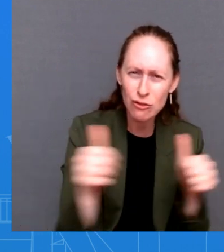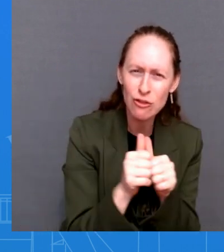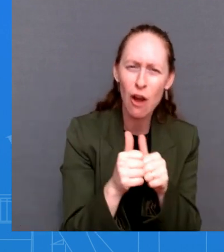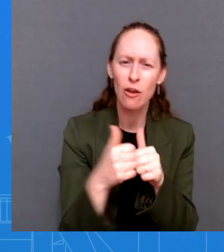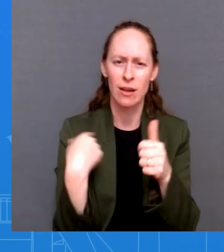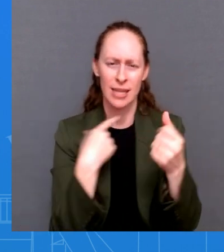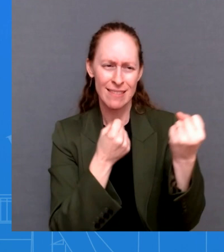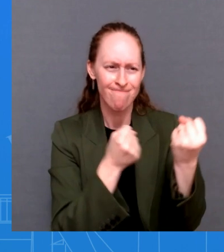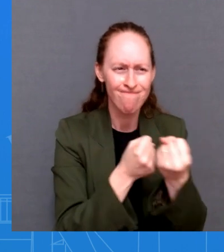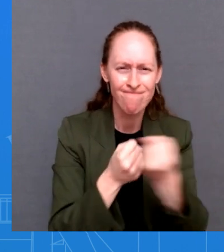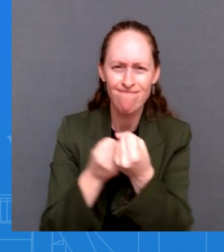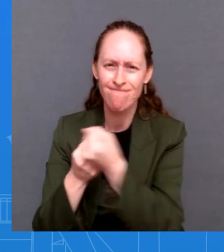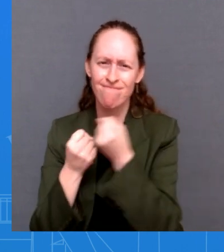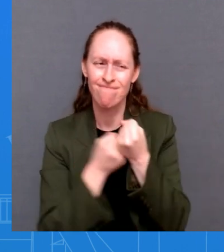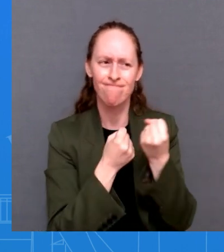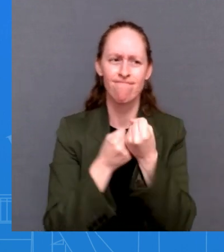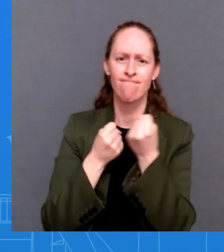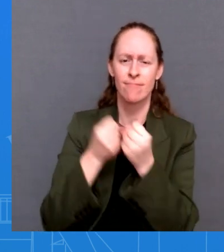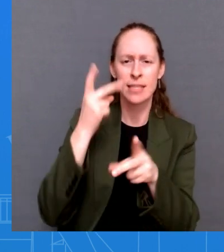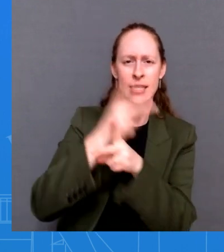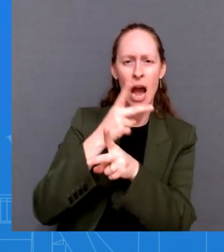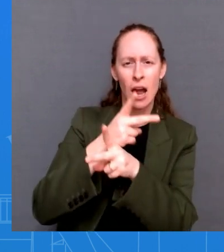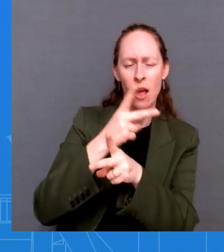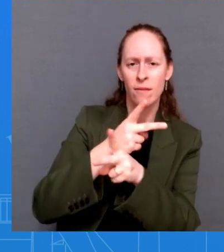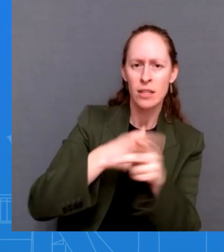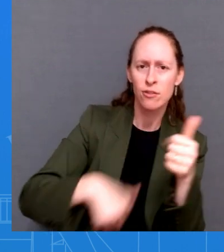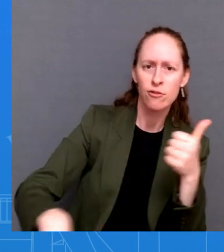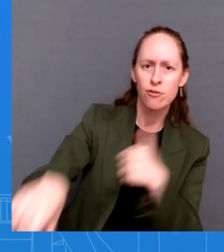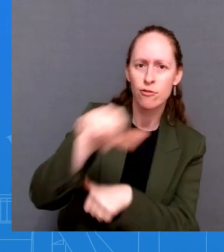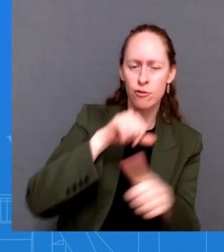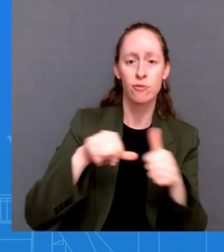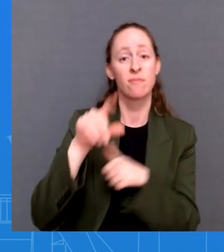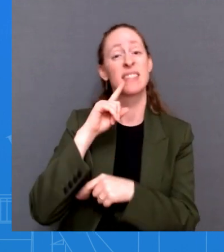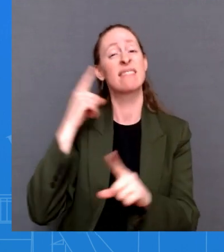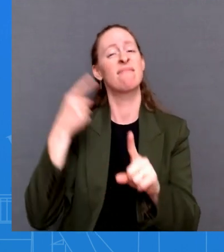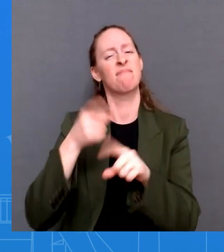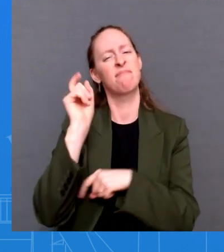frank and community responsive advice from the Partnership of Public Health and community.